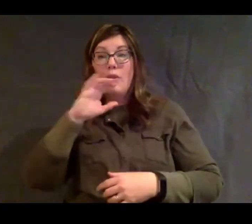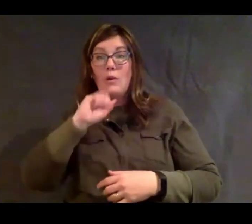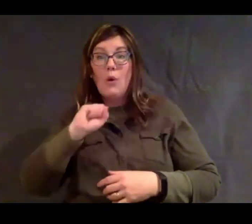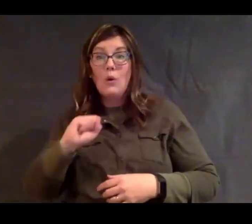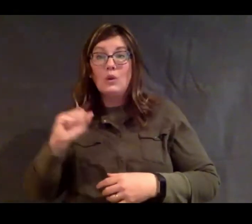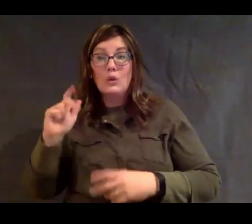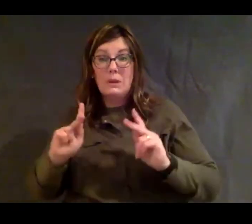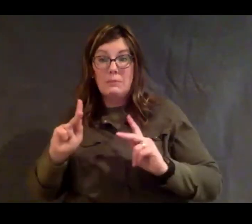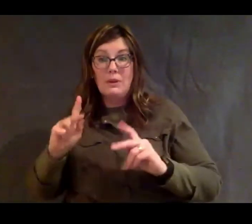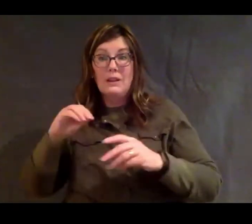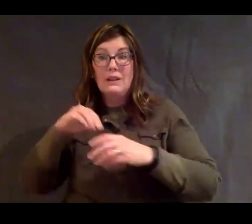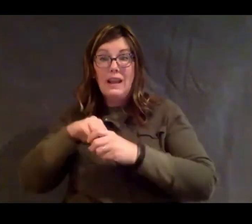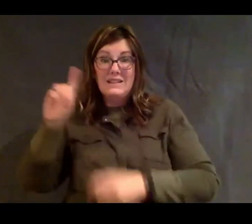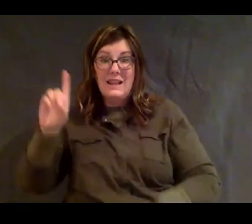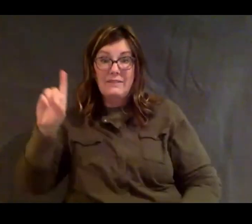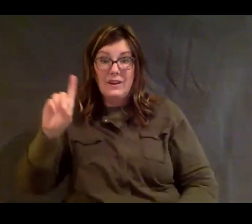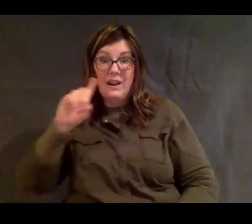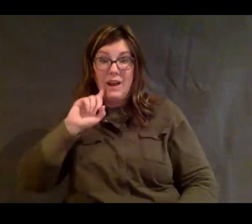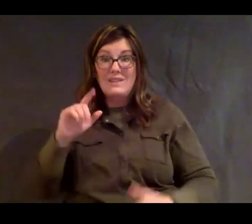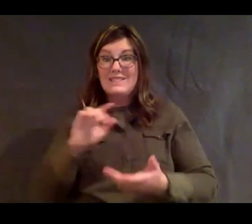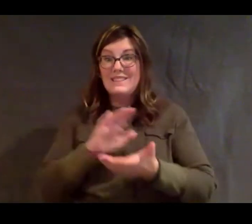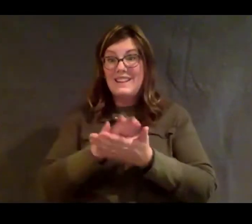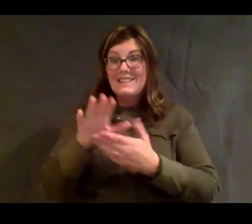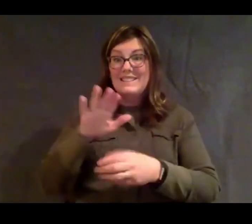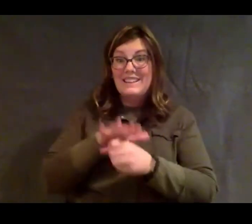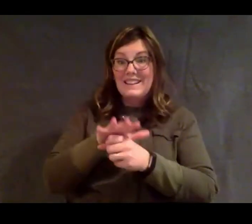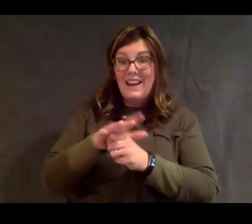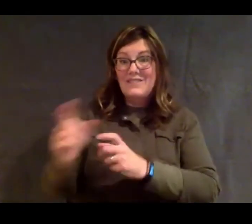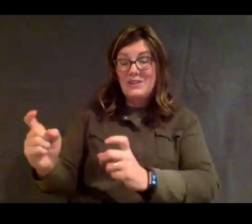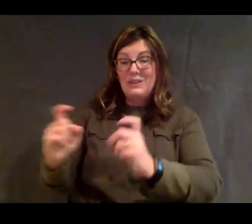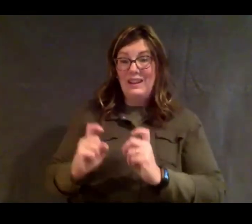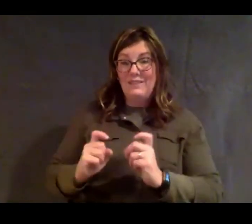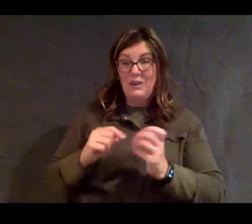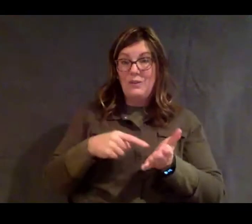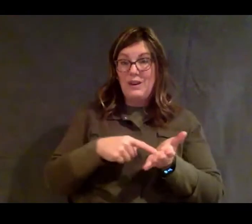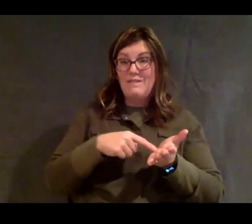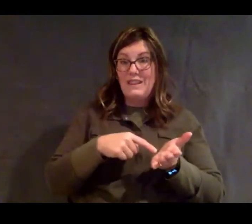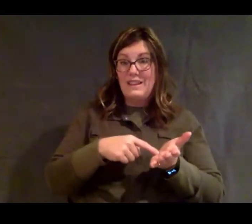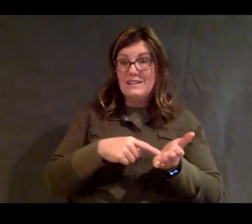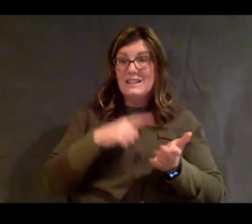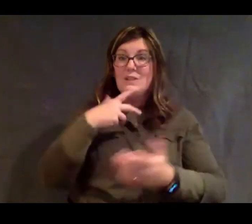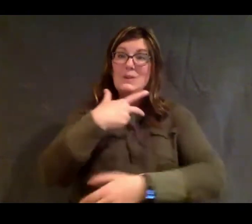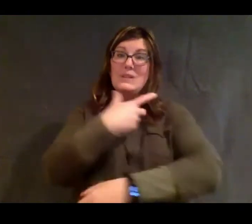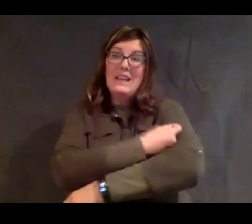to get these nice digs from one of our seniors who's downstairs getting vaccinated right now so